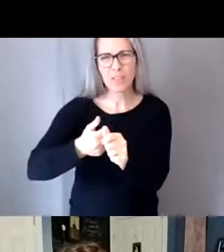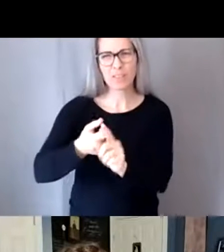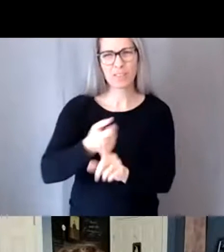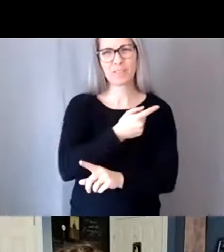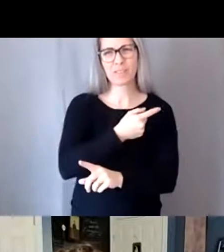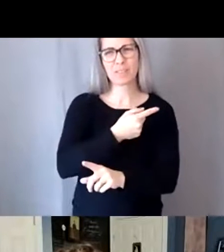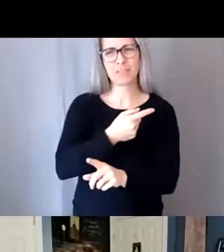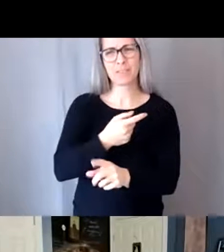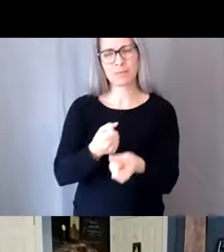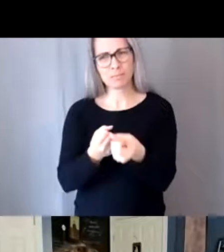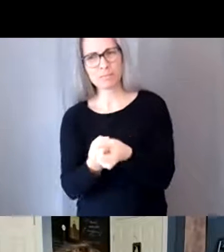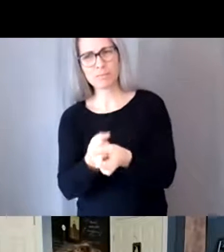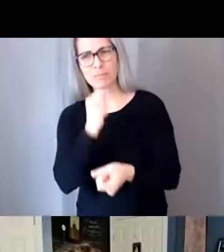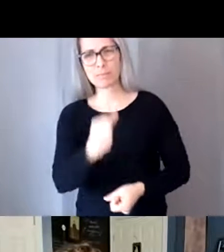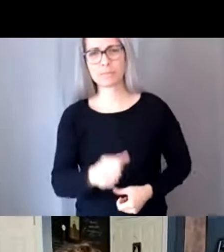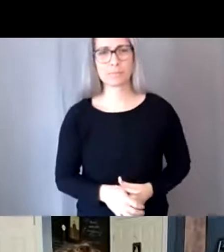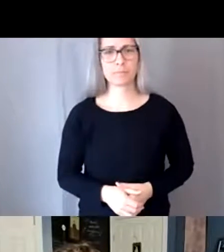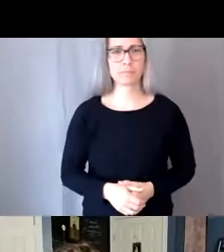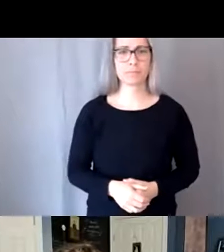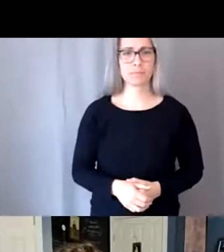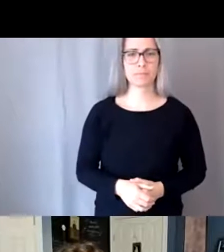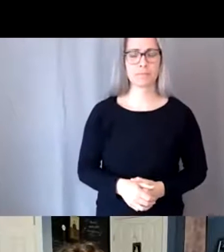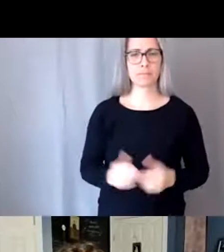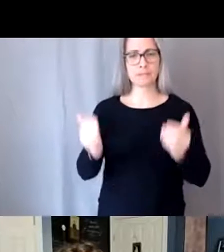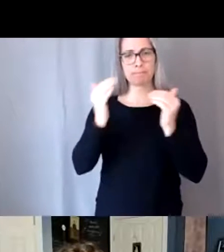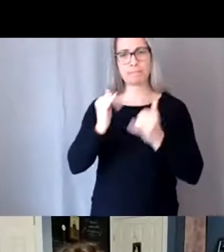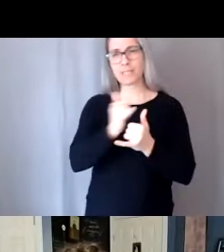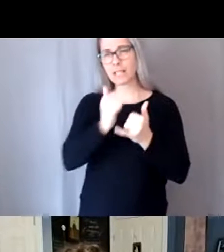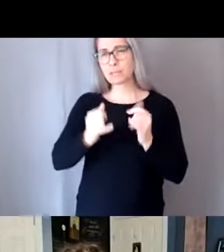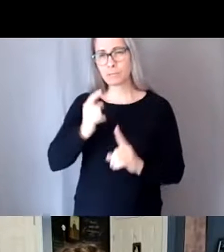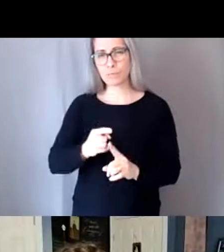for a final point here I want to introduce a term that I can't say I’ve